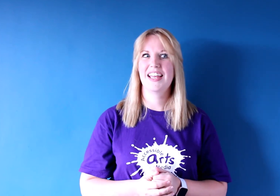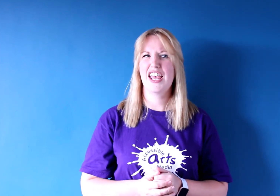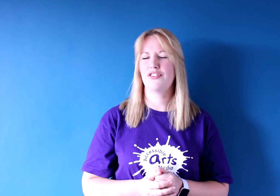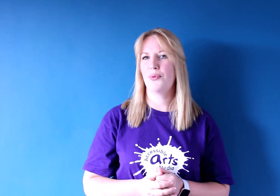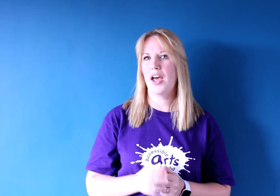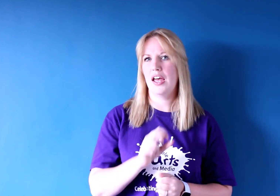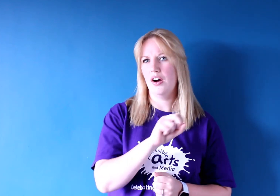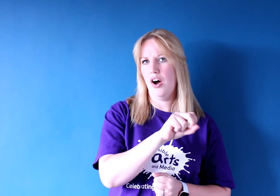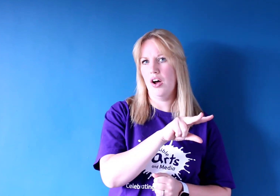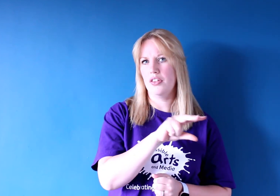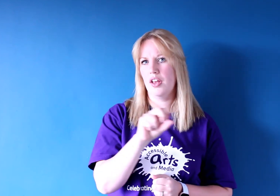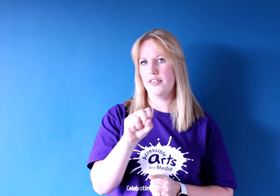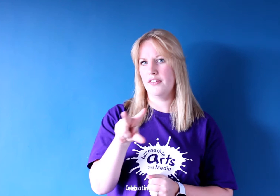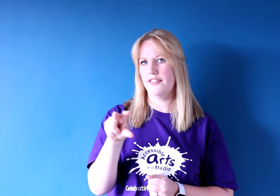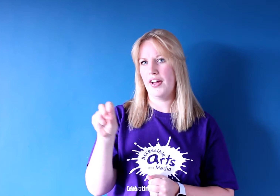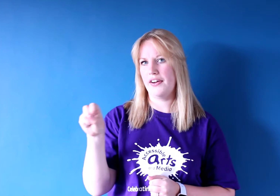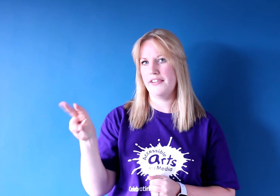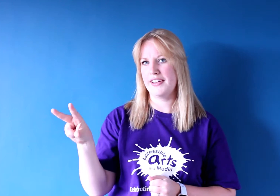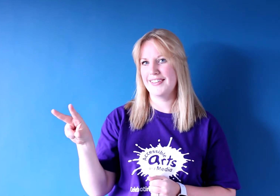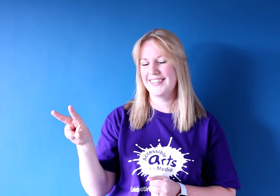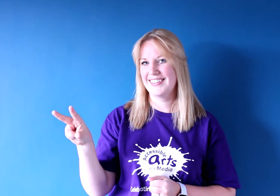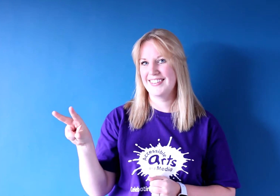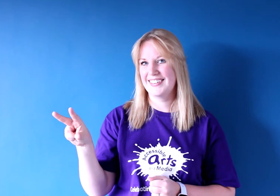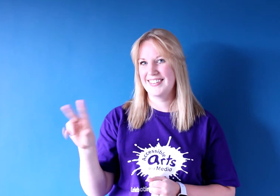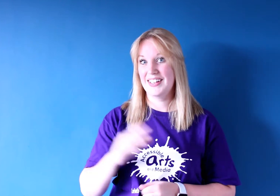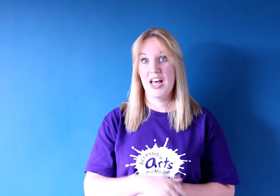if we’re on a safari?